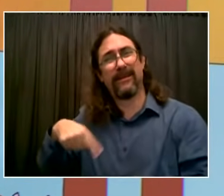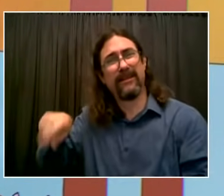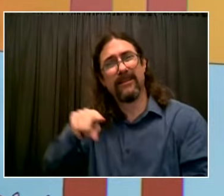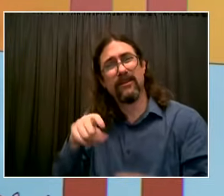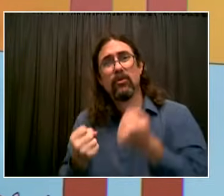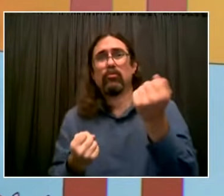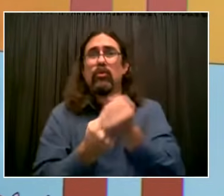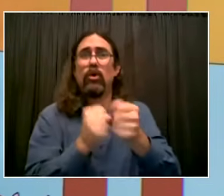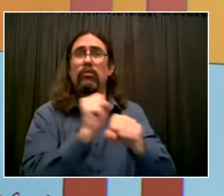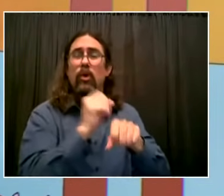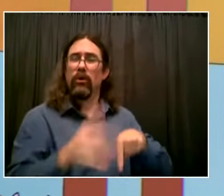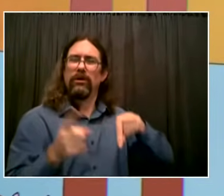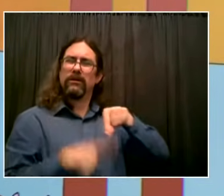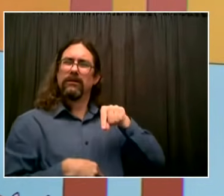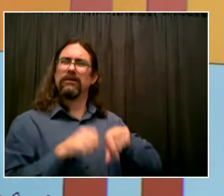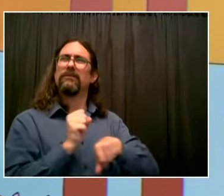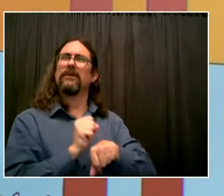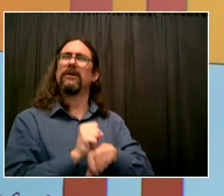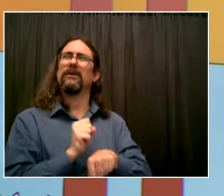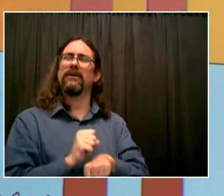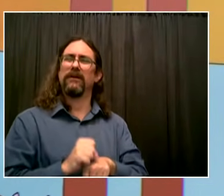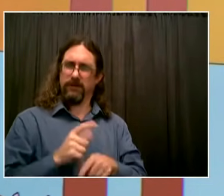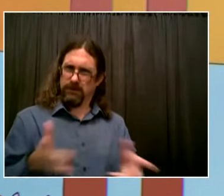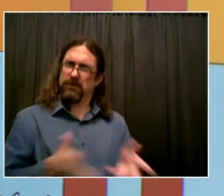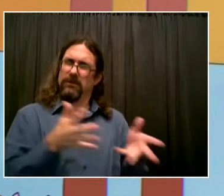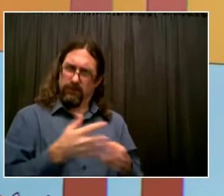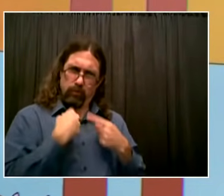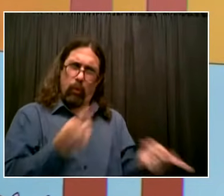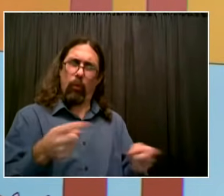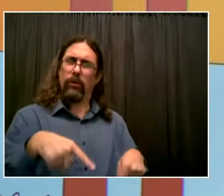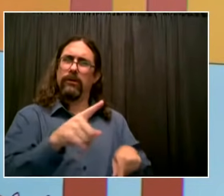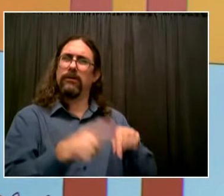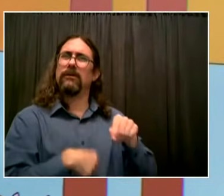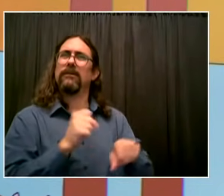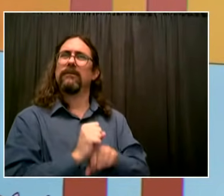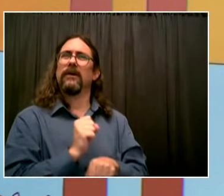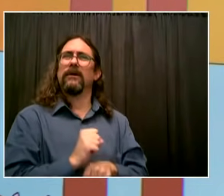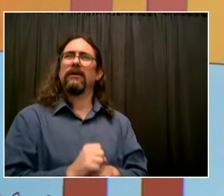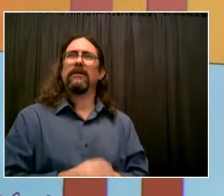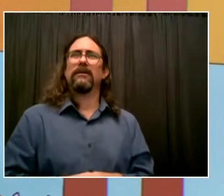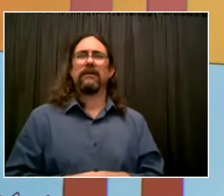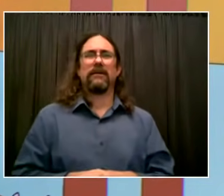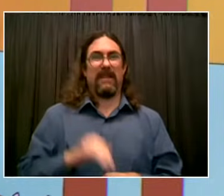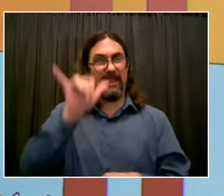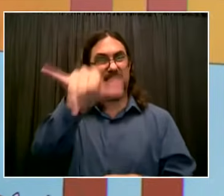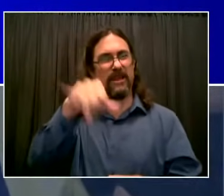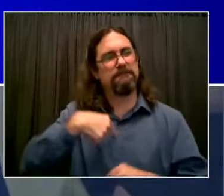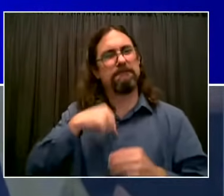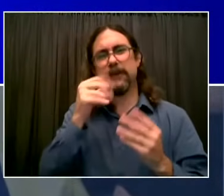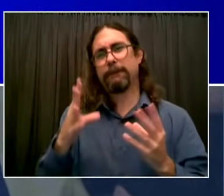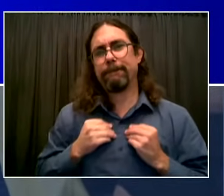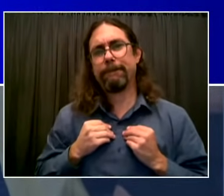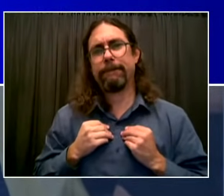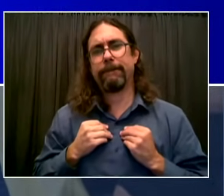MASS ABSENTEEISM. WE WILL NOT TOLERATE IT AND WE WILL BE IN COURT TODAY TO MAKE SURE UNION CHANGES ITS WAYS IMMEDIATEL Y.